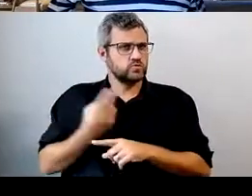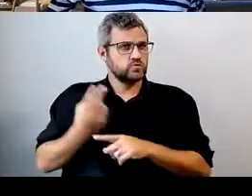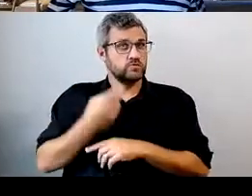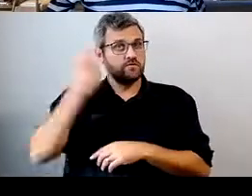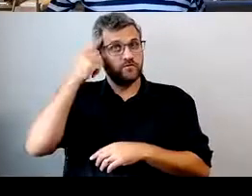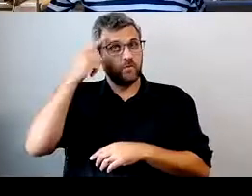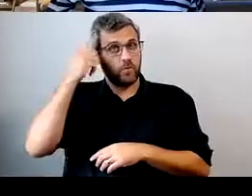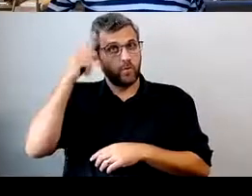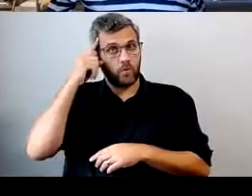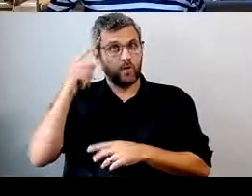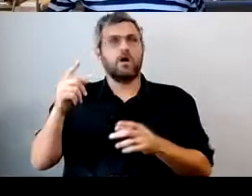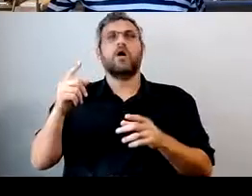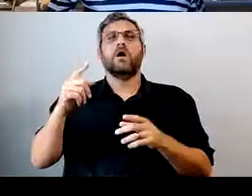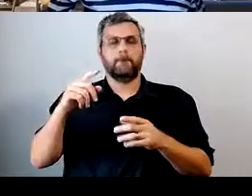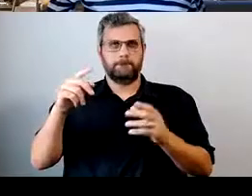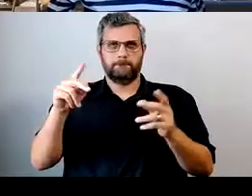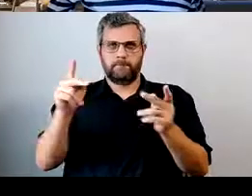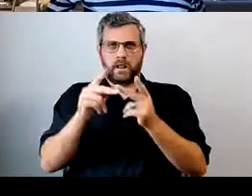and the client can use it as a reference point.